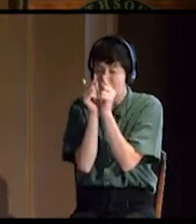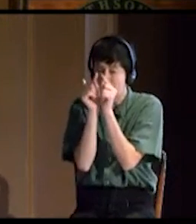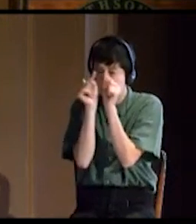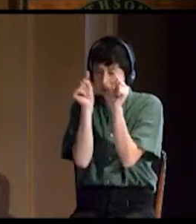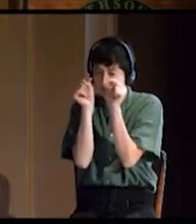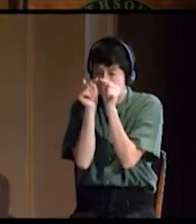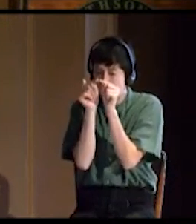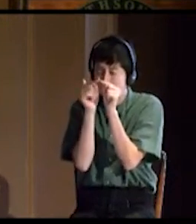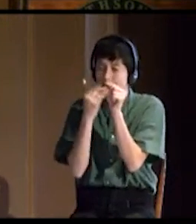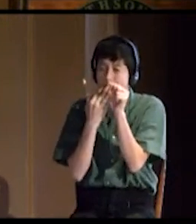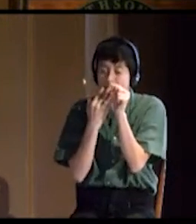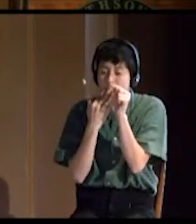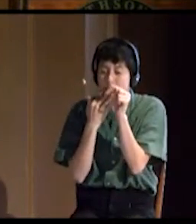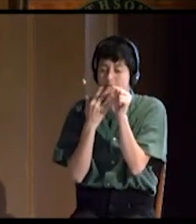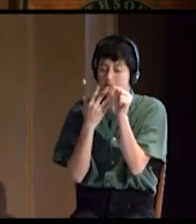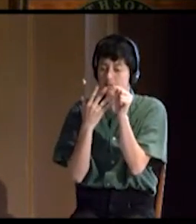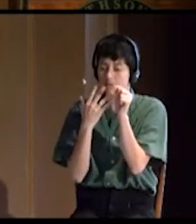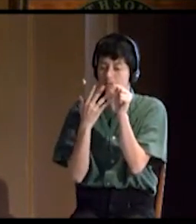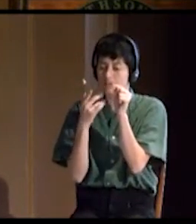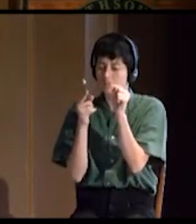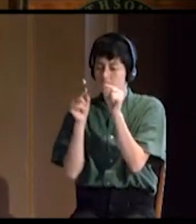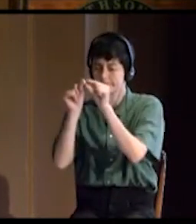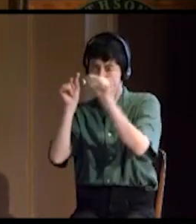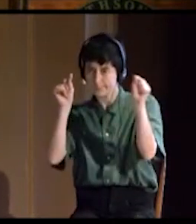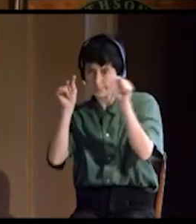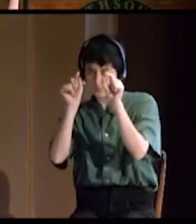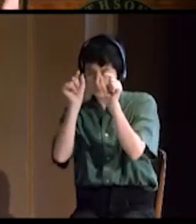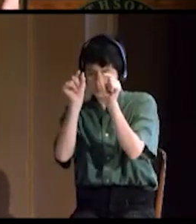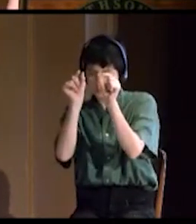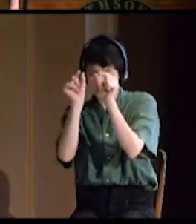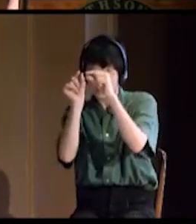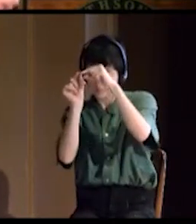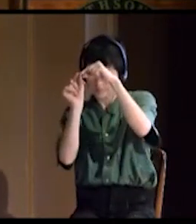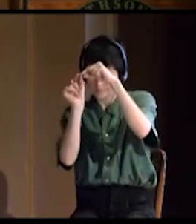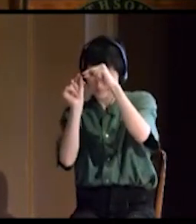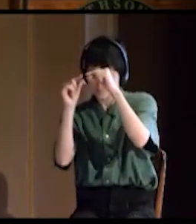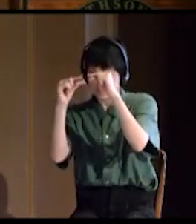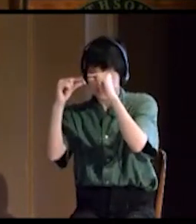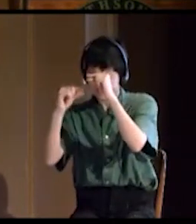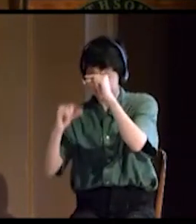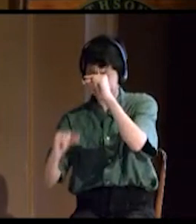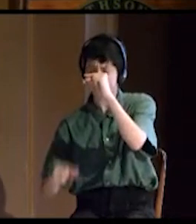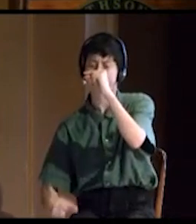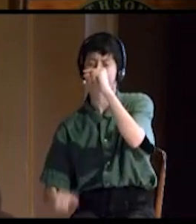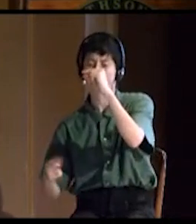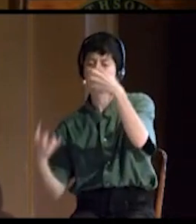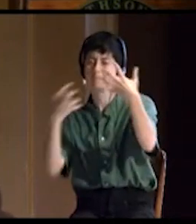or the regions they're shown in the upper left on the map. And if you're particularly eagle eyed, you might notice